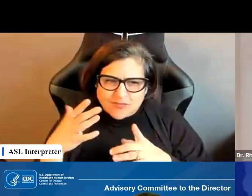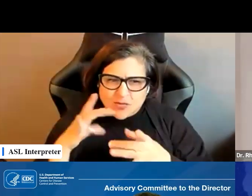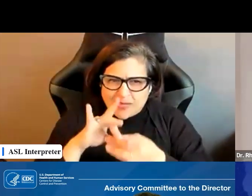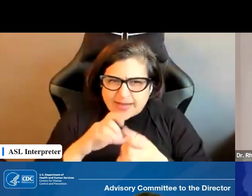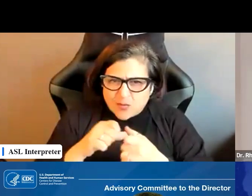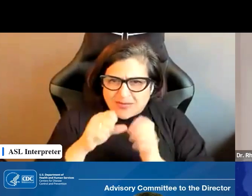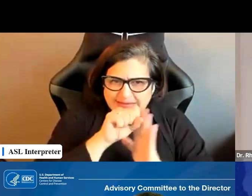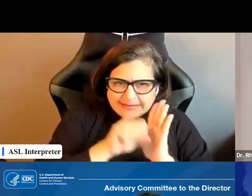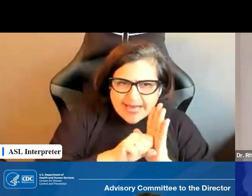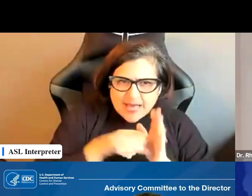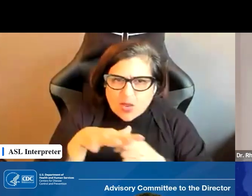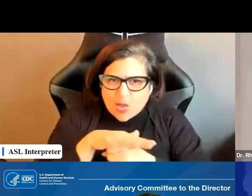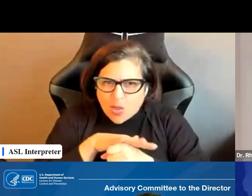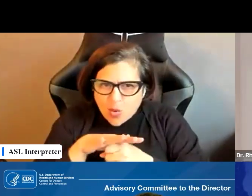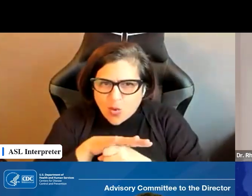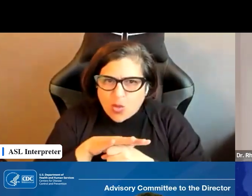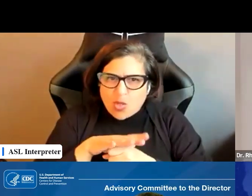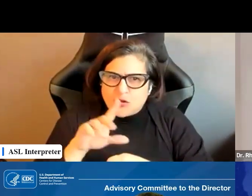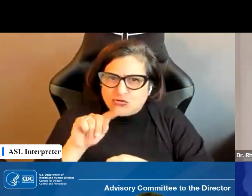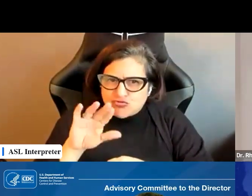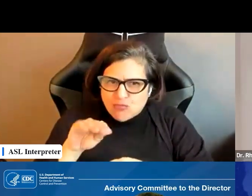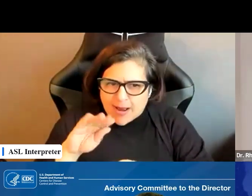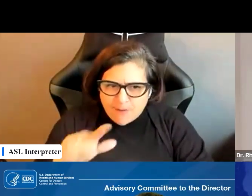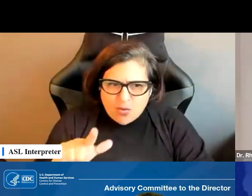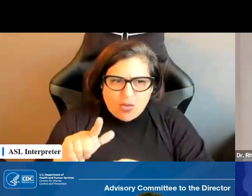tribal and territorial health departments as sort of constituents in this effort.